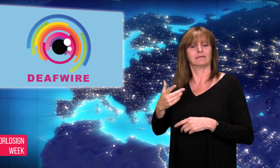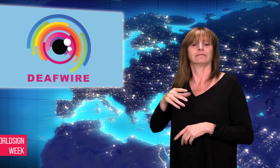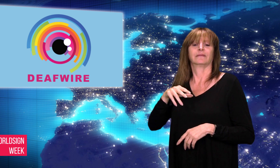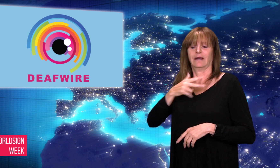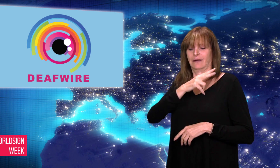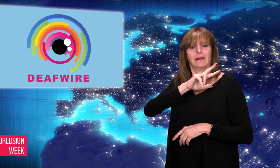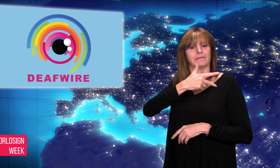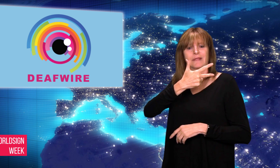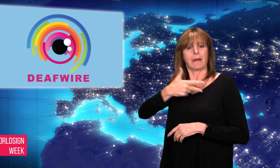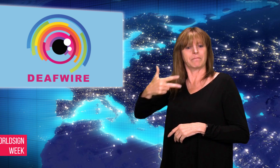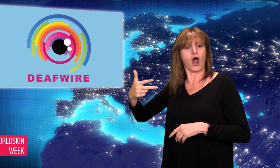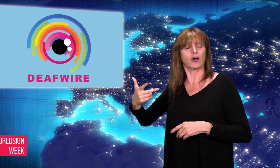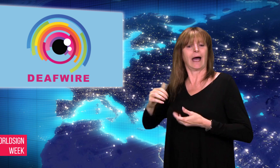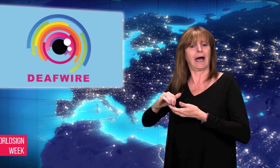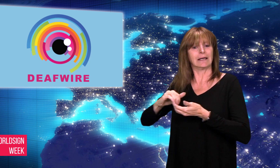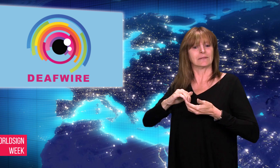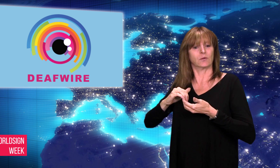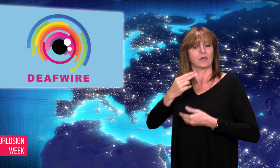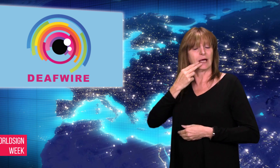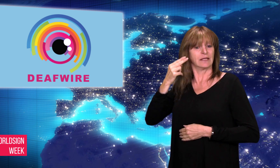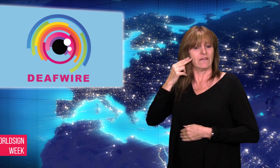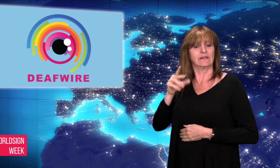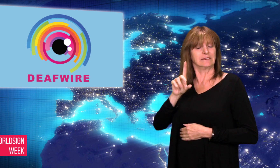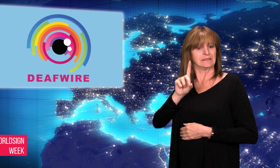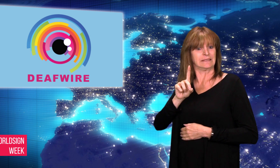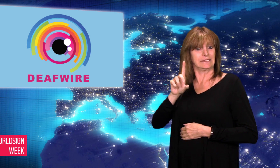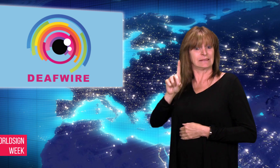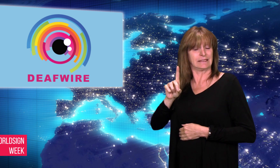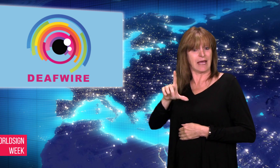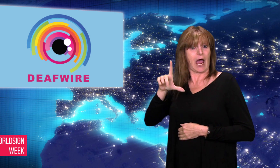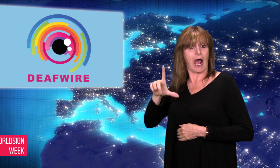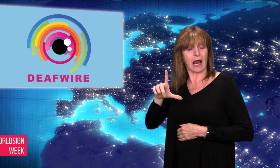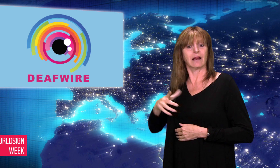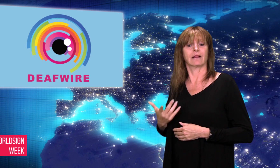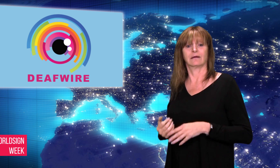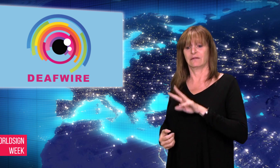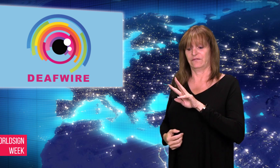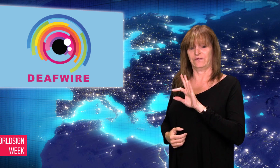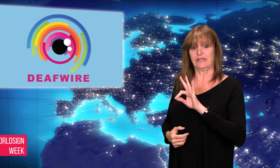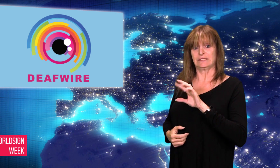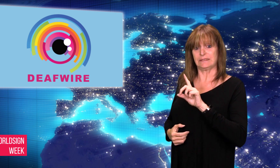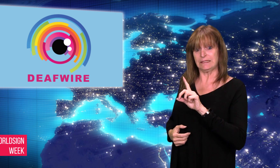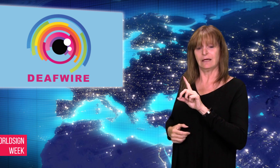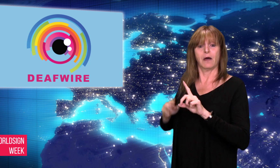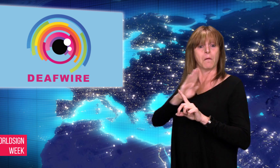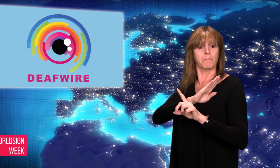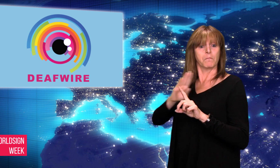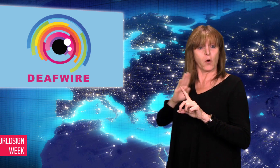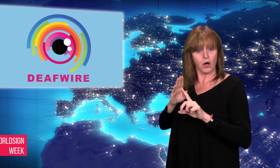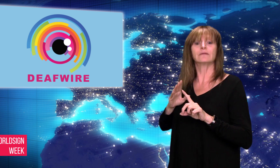attended by over 200 people from